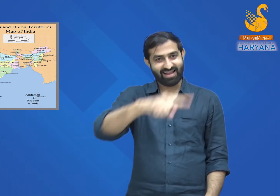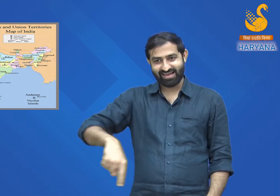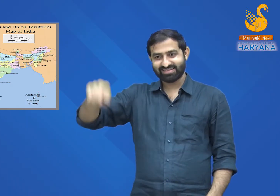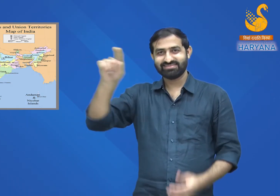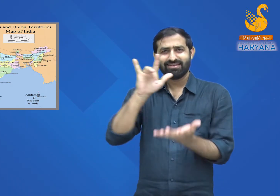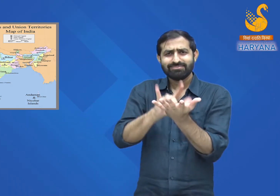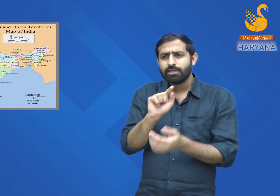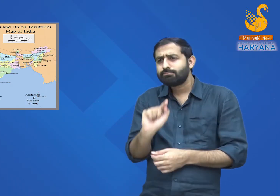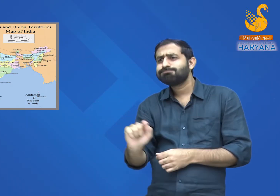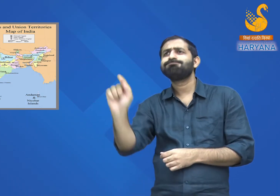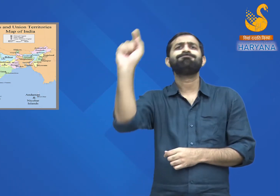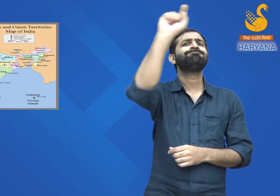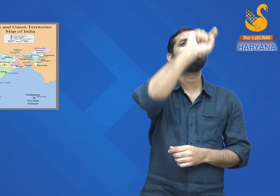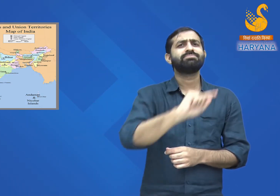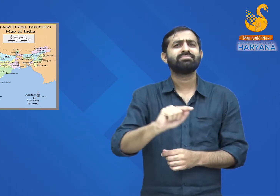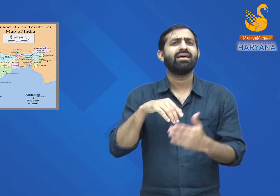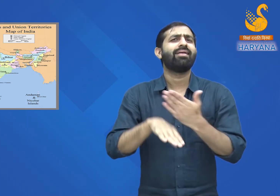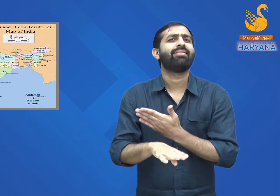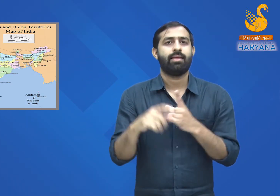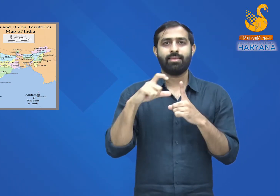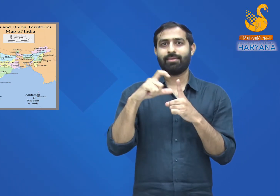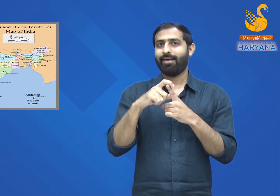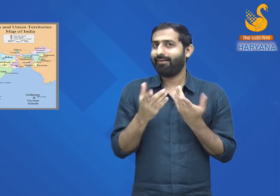India is a country of many big cities and states